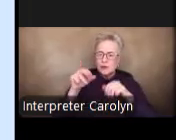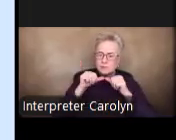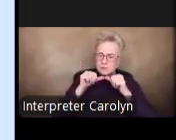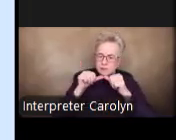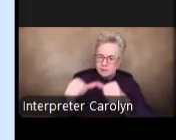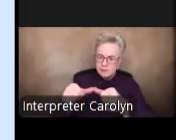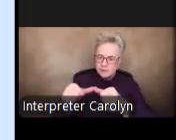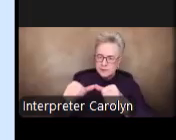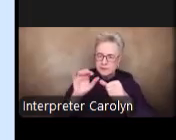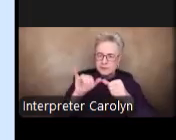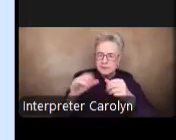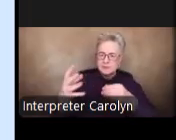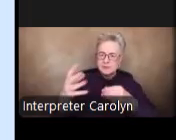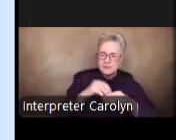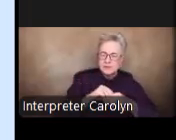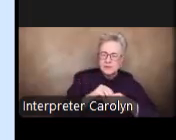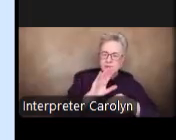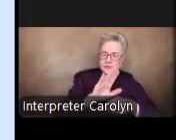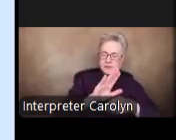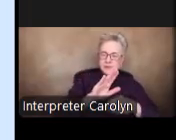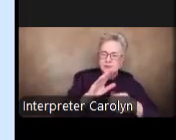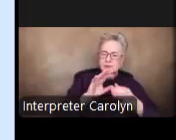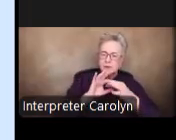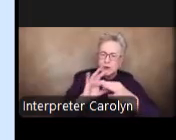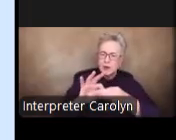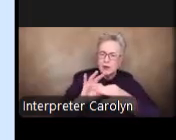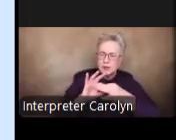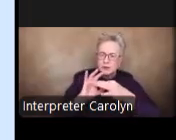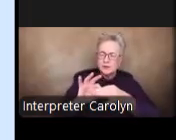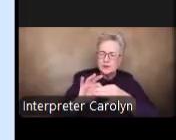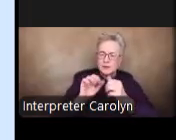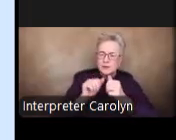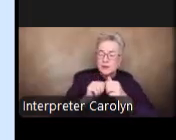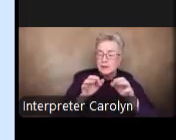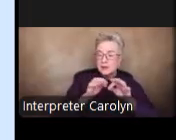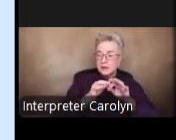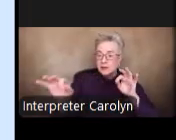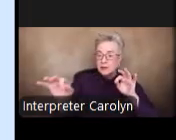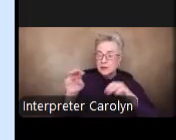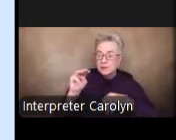coordination of the of the motor patterns. So what happens if the